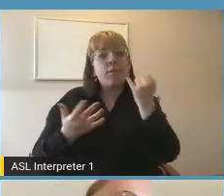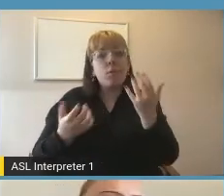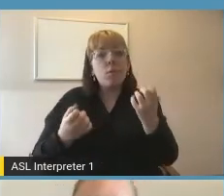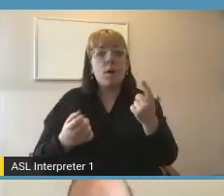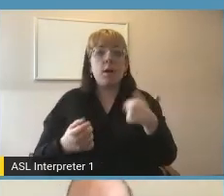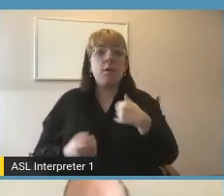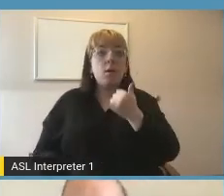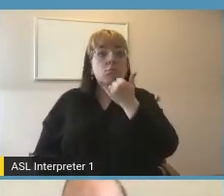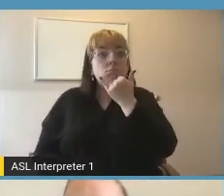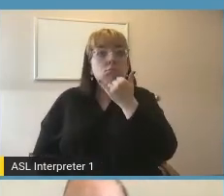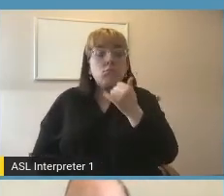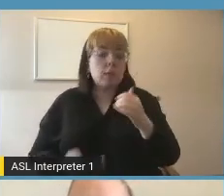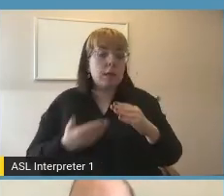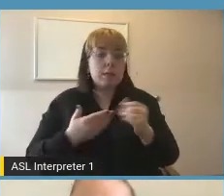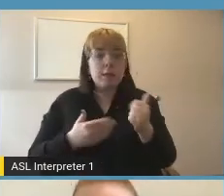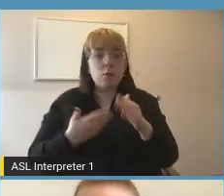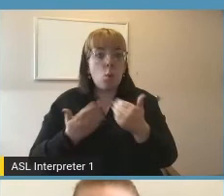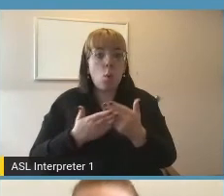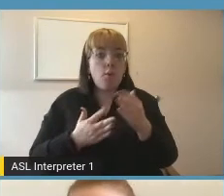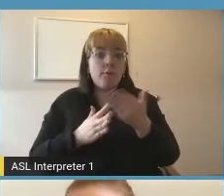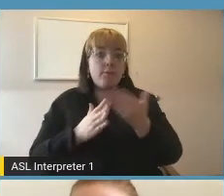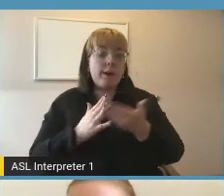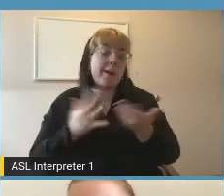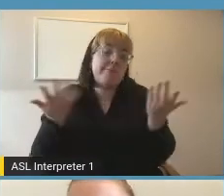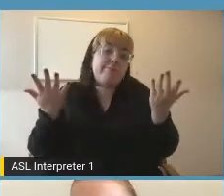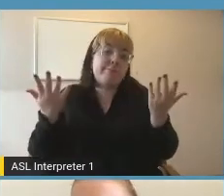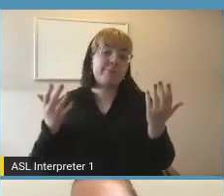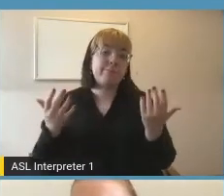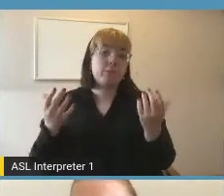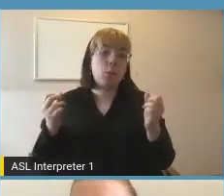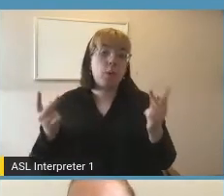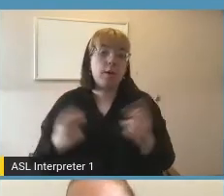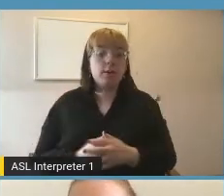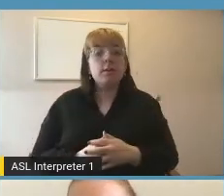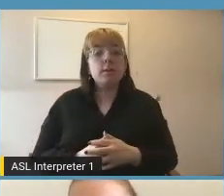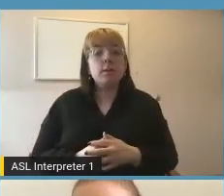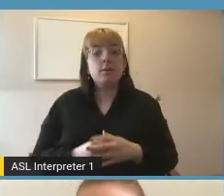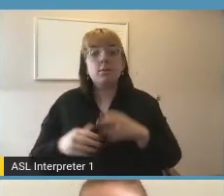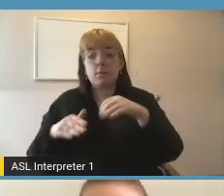entire file oh well. So import that into your audio editor and get really, really comfortable